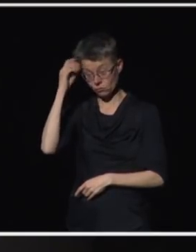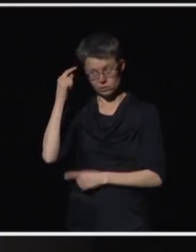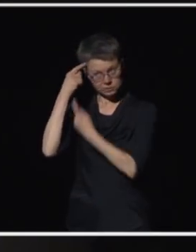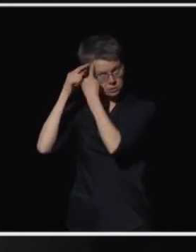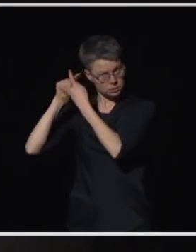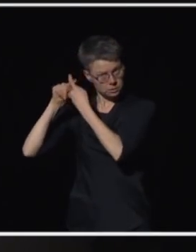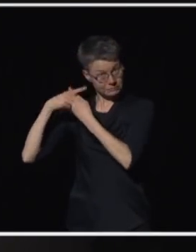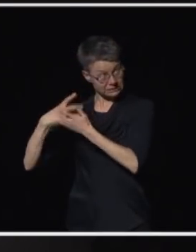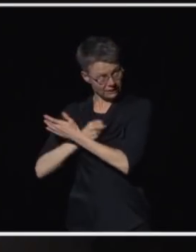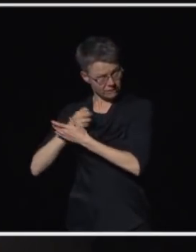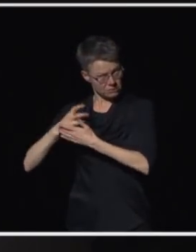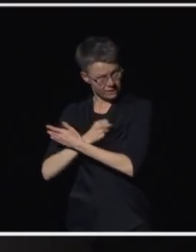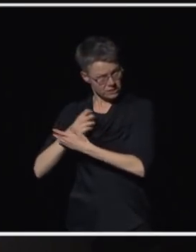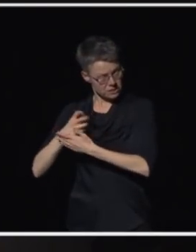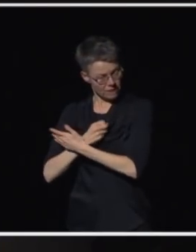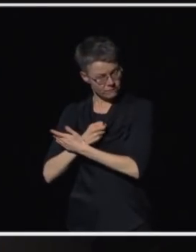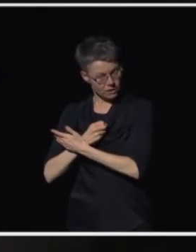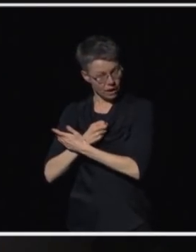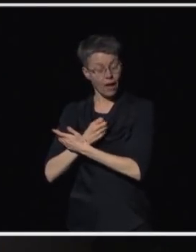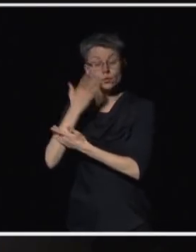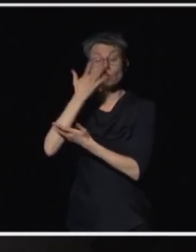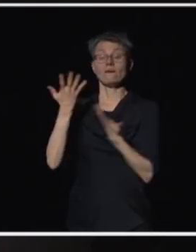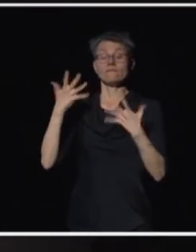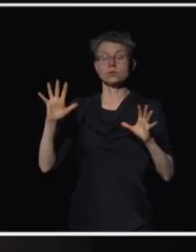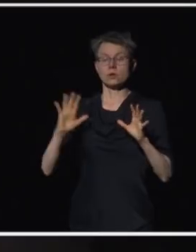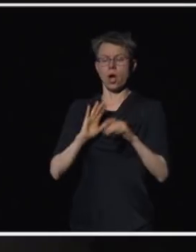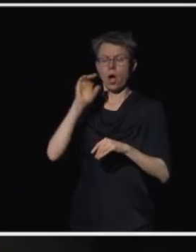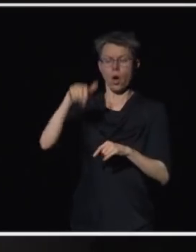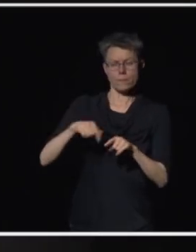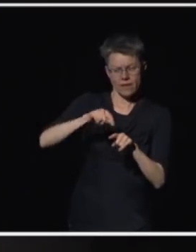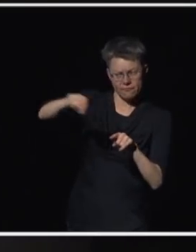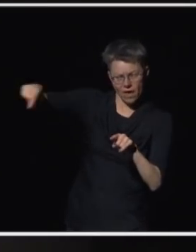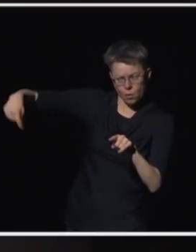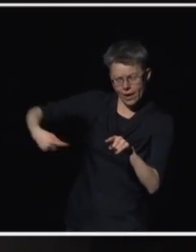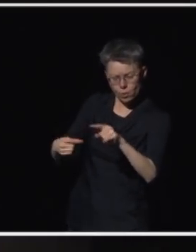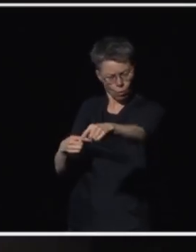And then, you know, when you got out of school, which way were you going to go home? You know? Were you going to cut through the woods? Were you going to go down the hill?